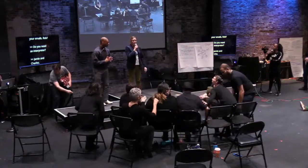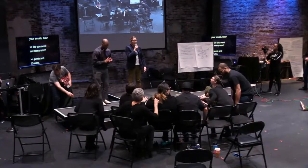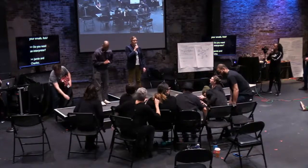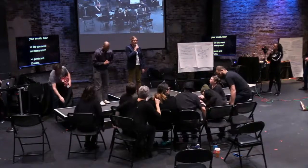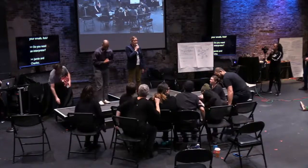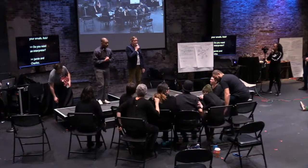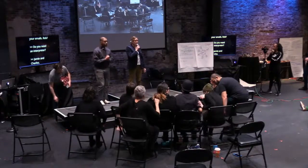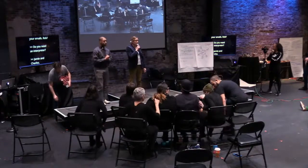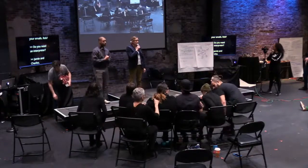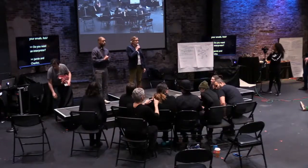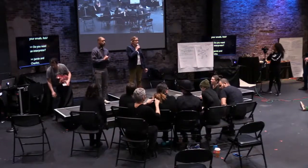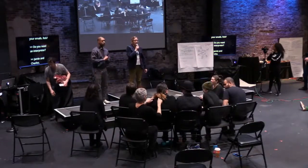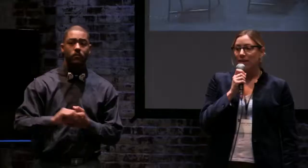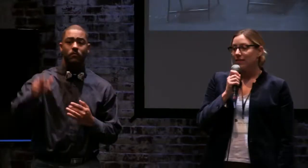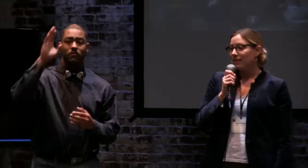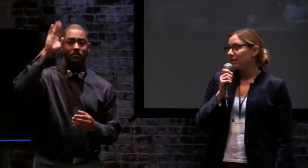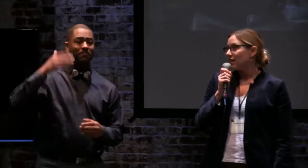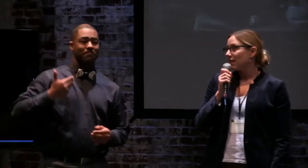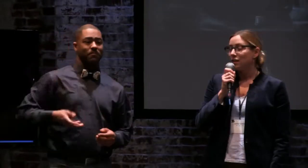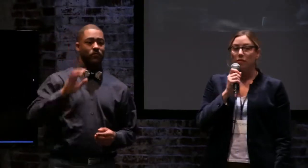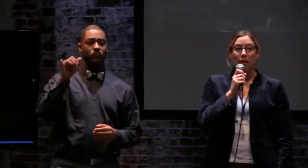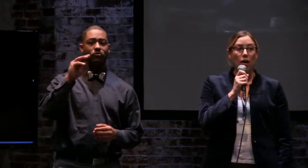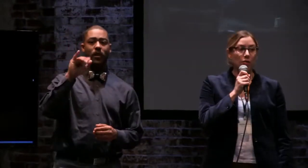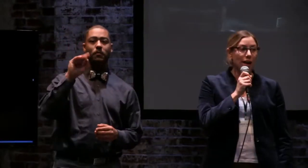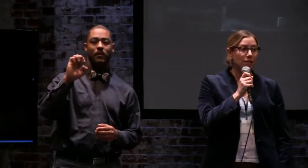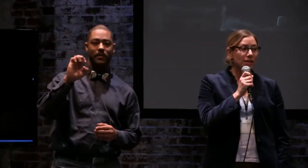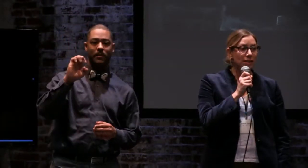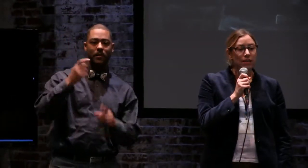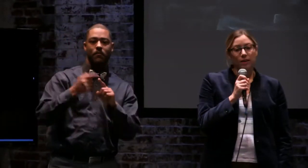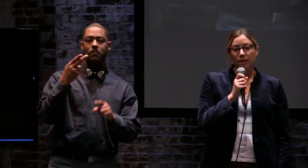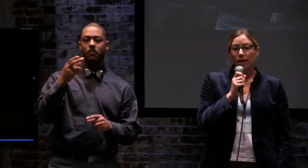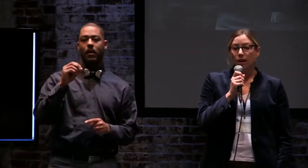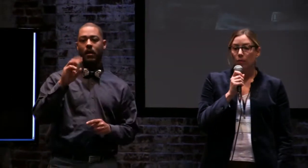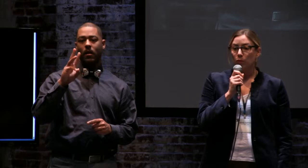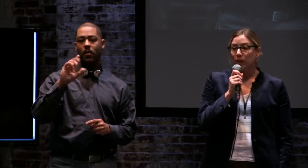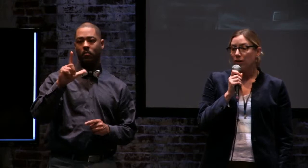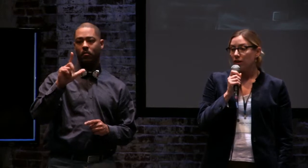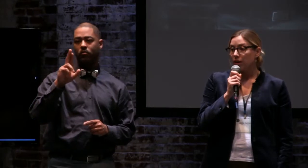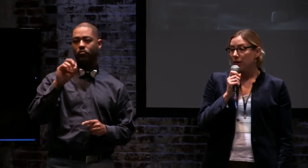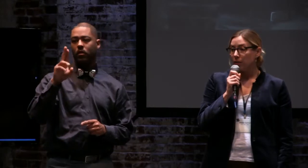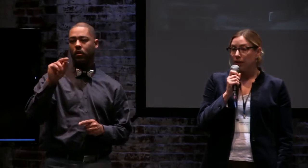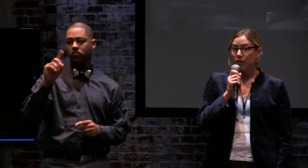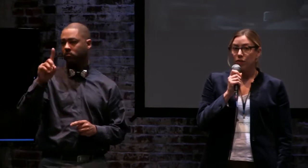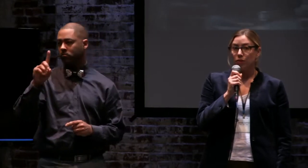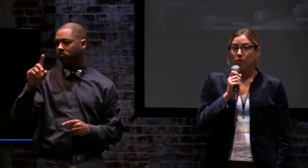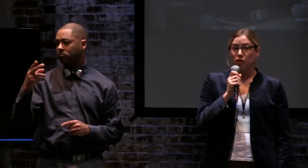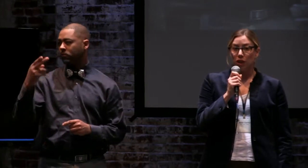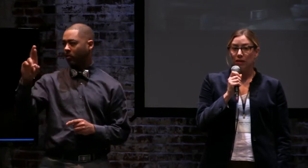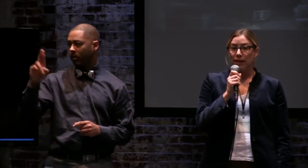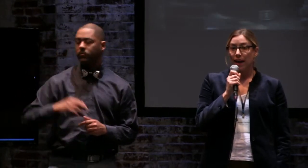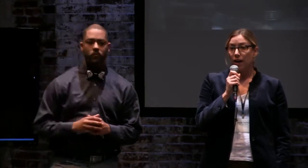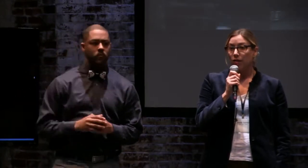Hi, this is Jamie from Howlround. We are committed to sharing out